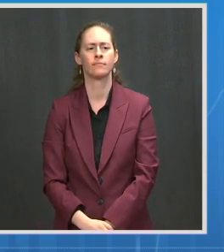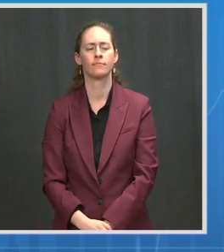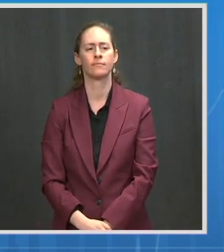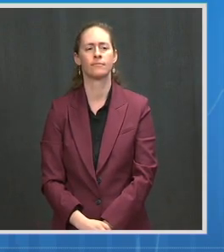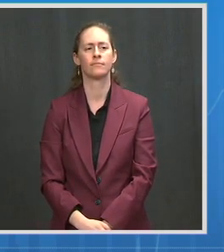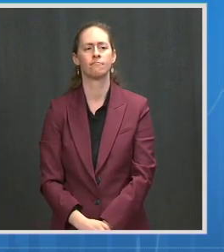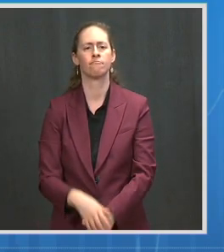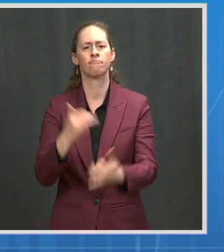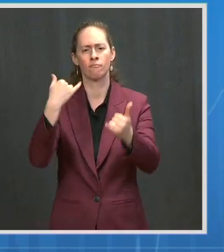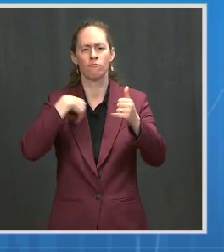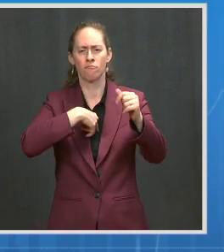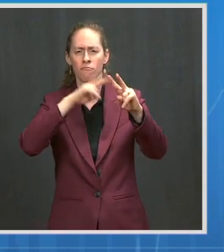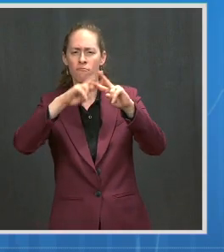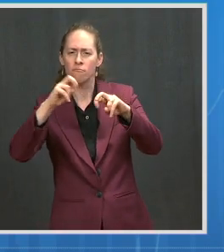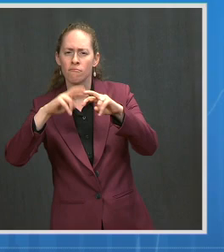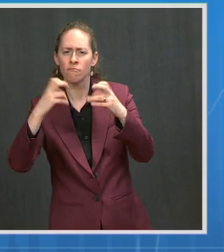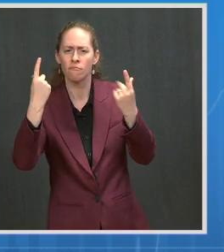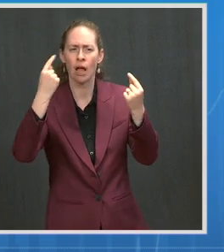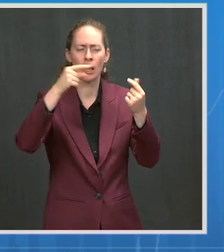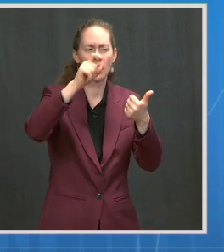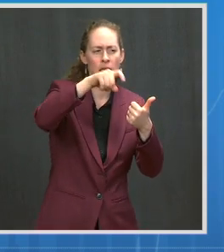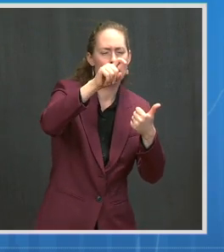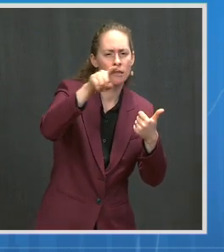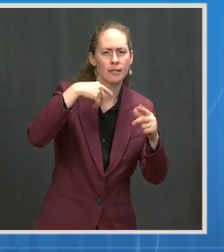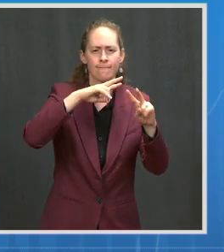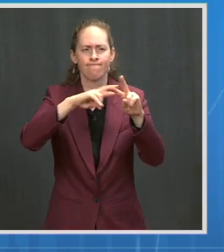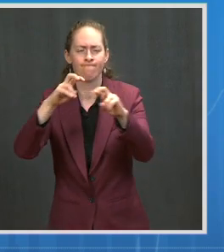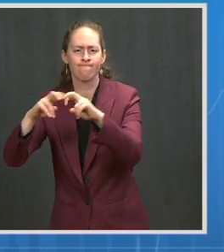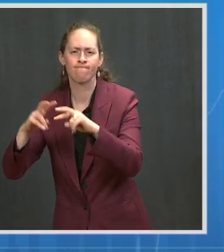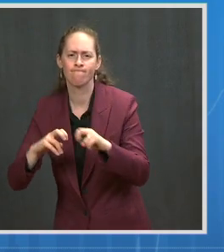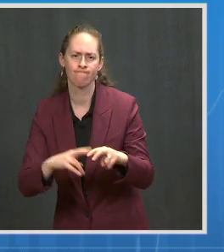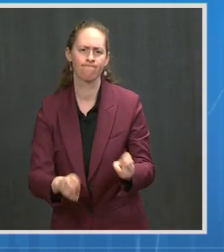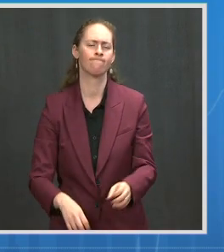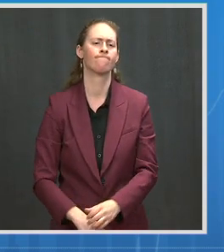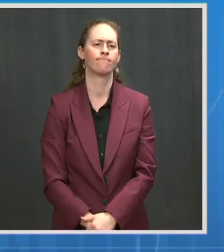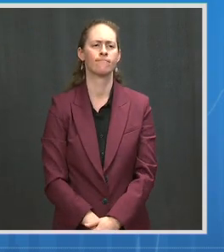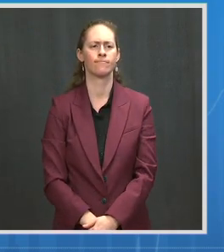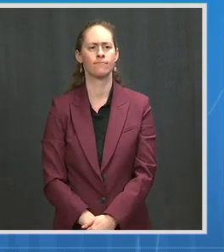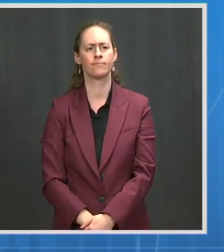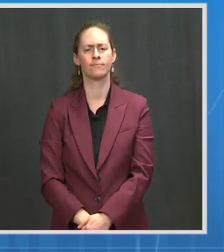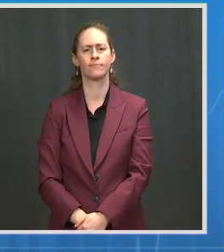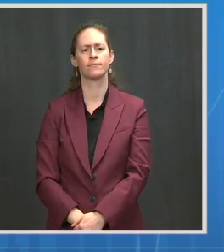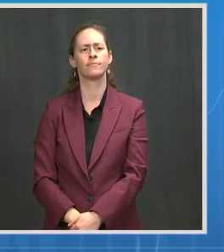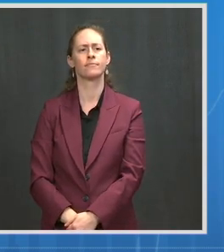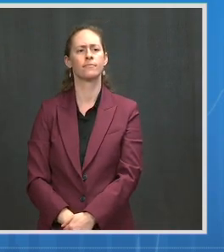seniors were a big focus of our vaccination program across the President's first 100 days.